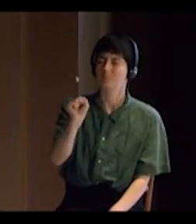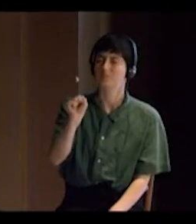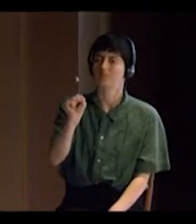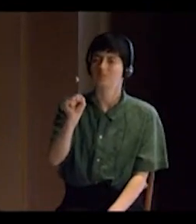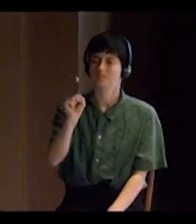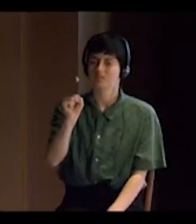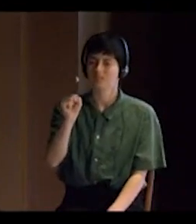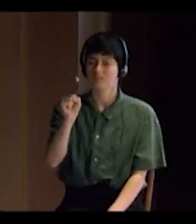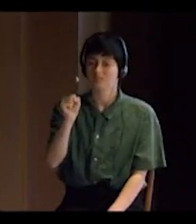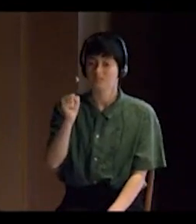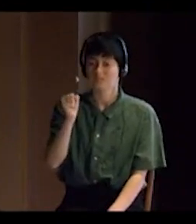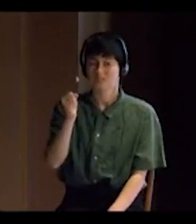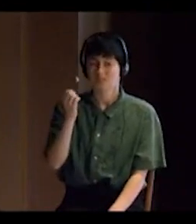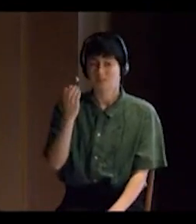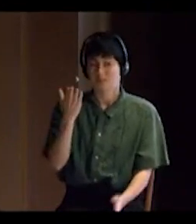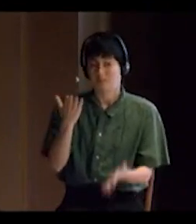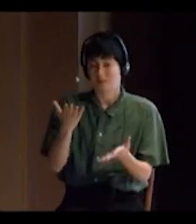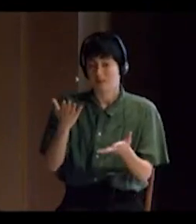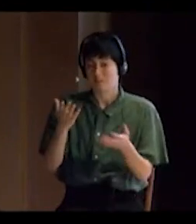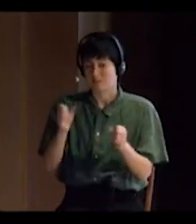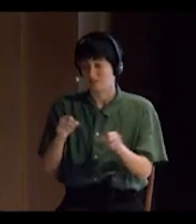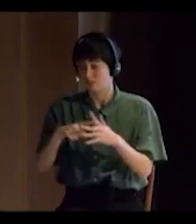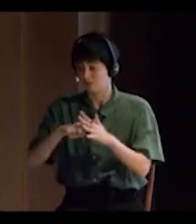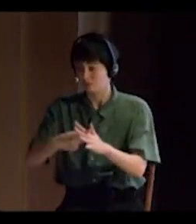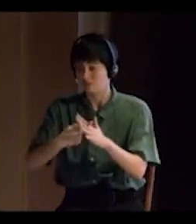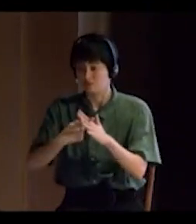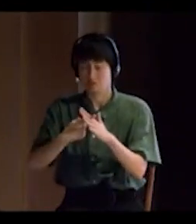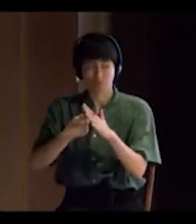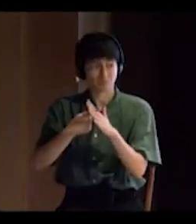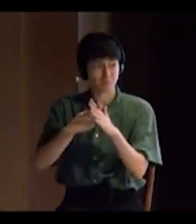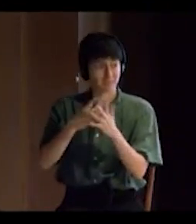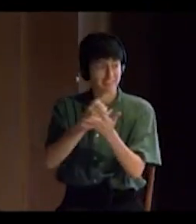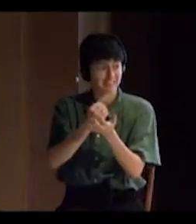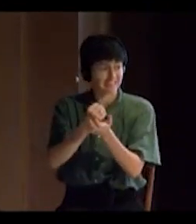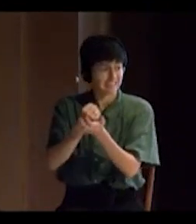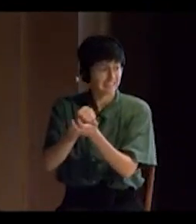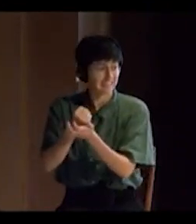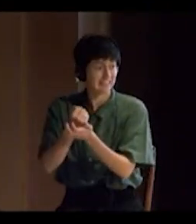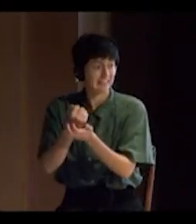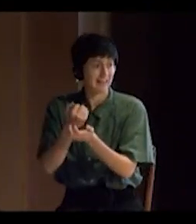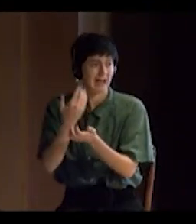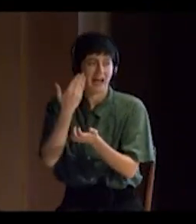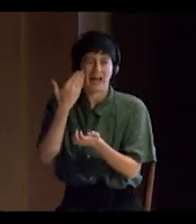I don't know if that's what you quite mean 'cause I don't know biomarkers that well.